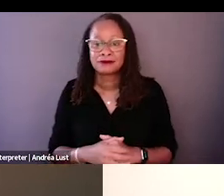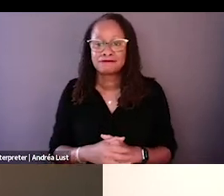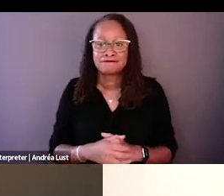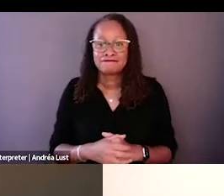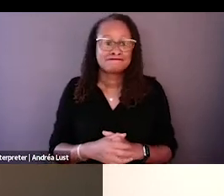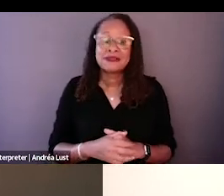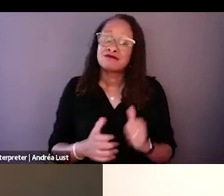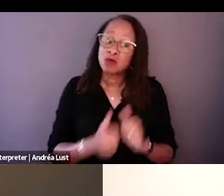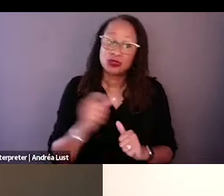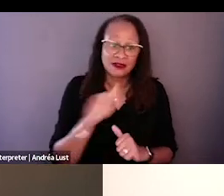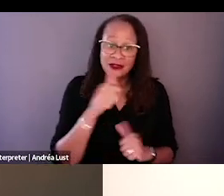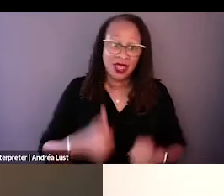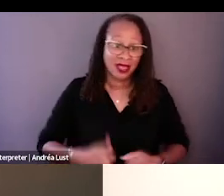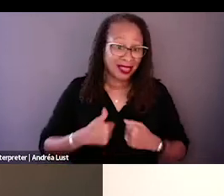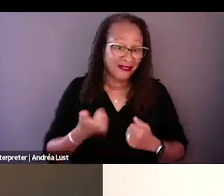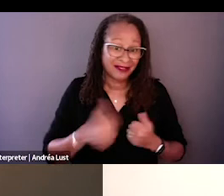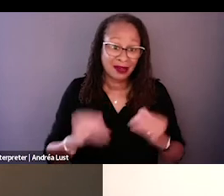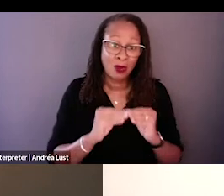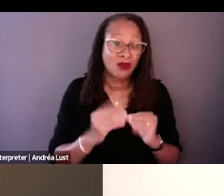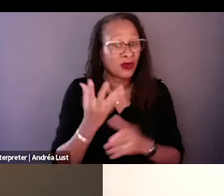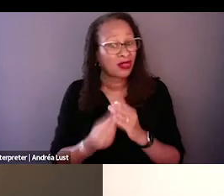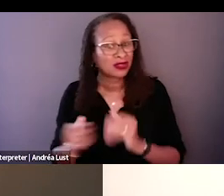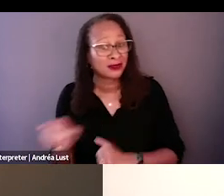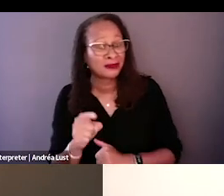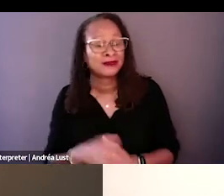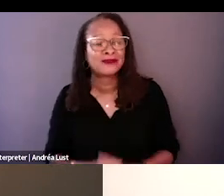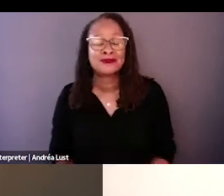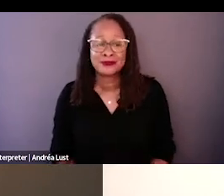world from that. How long did that take you?